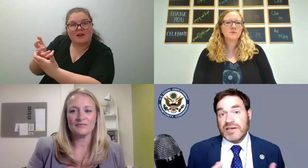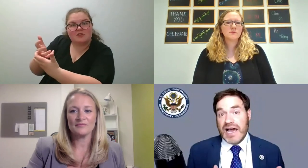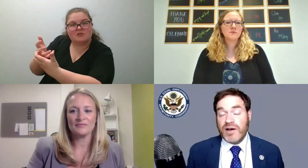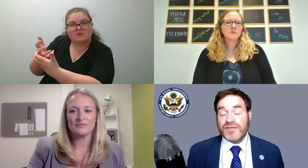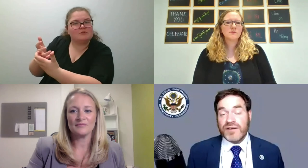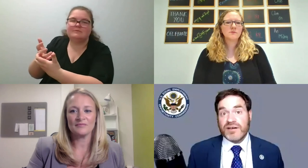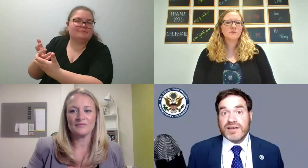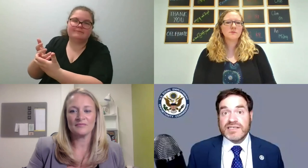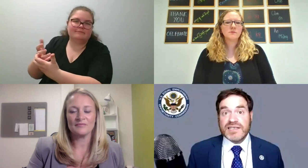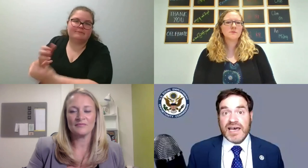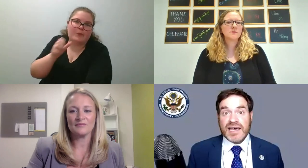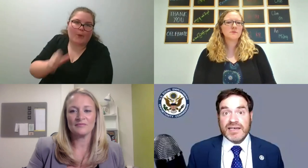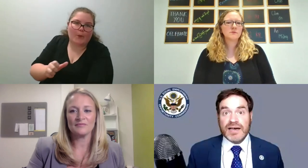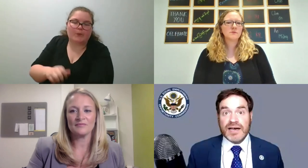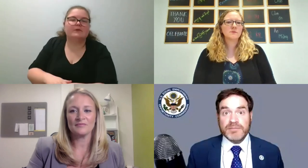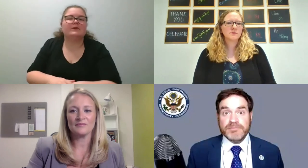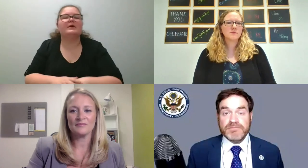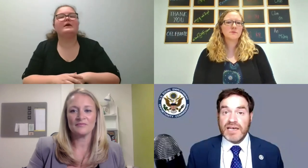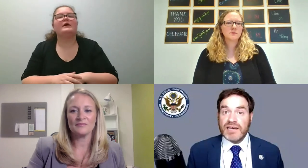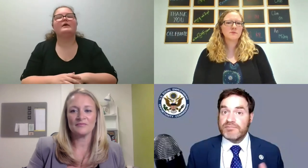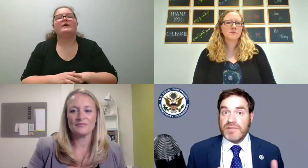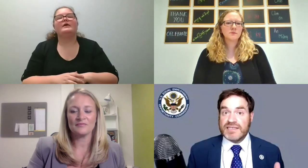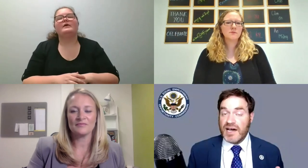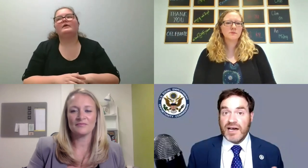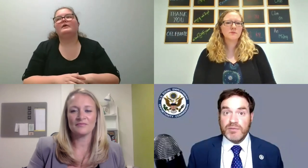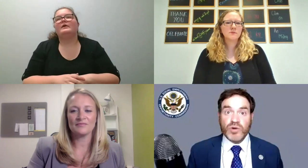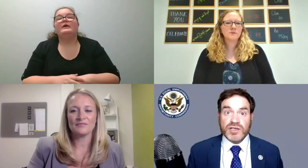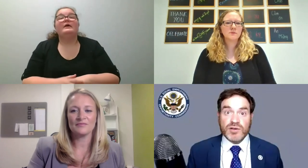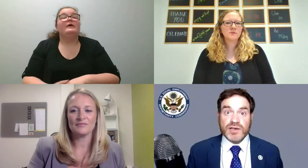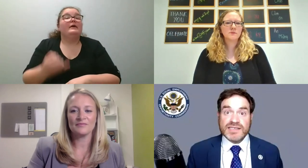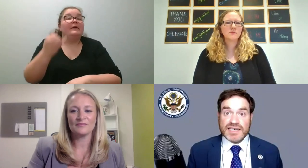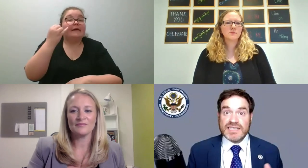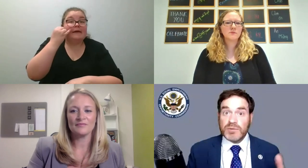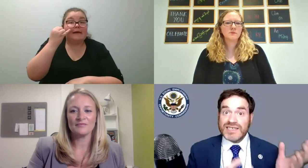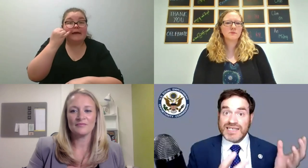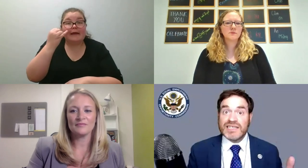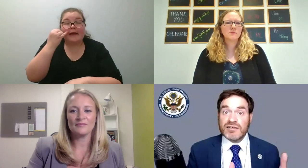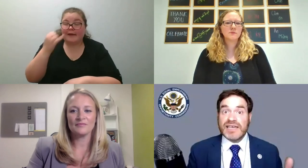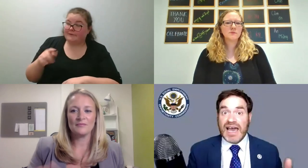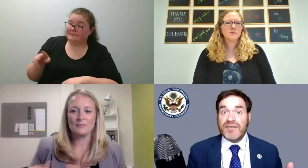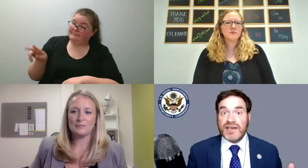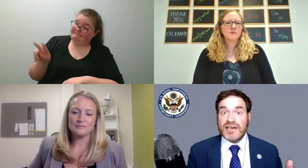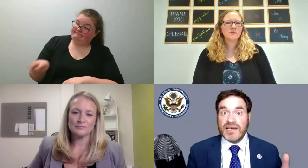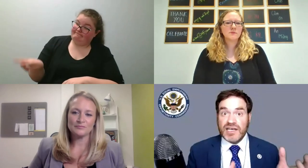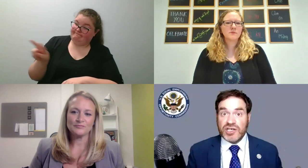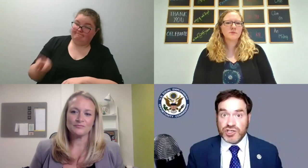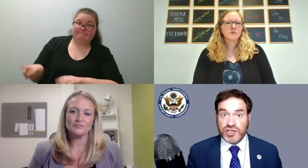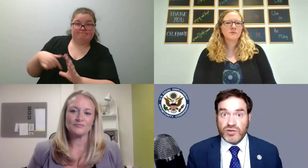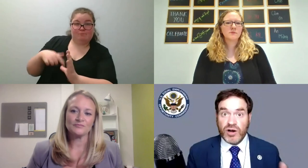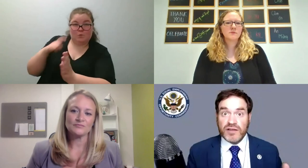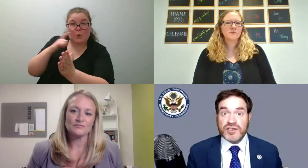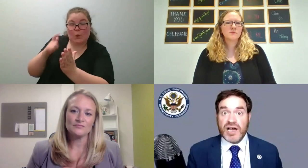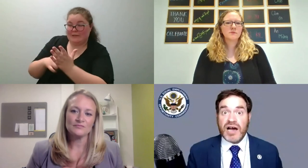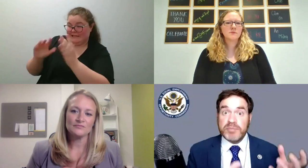However, if there is a time where you can see someone is clearly having an issue on the job